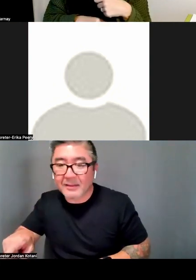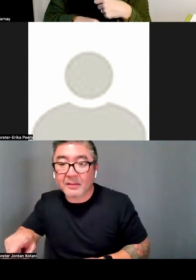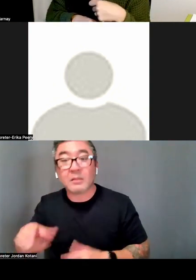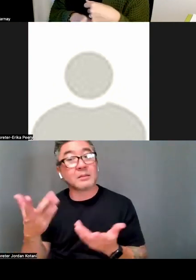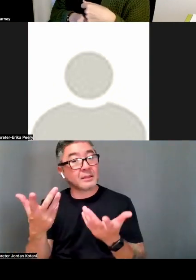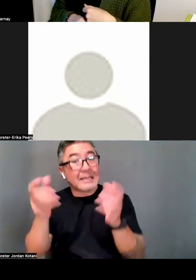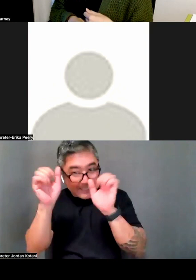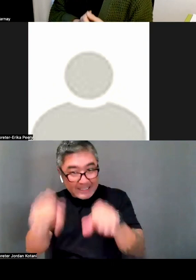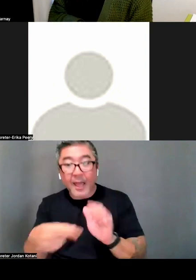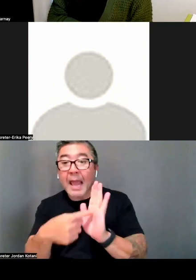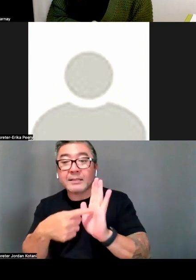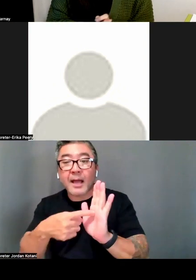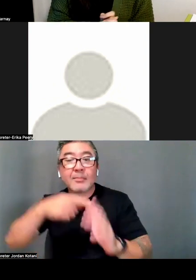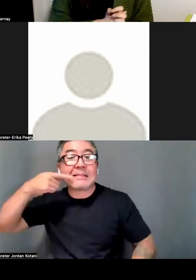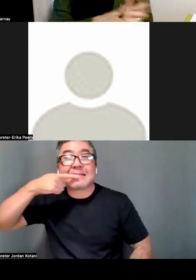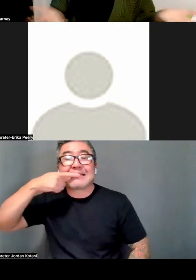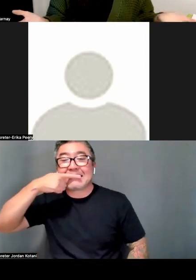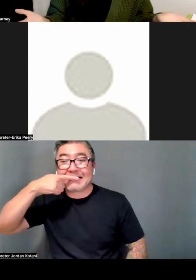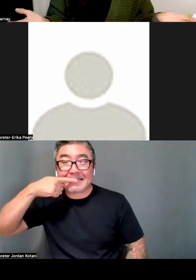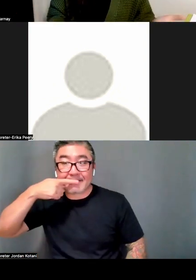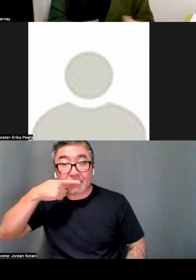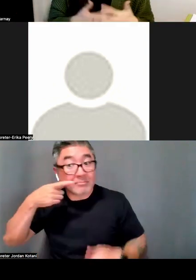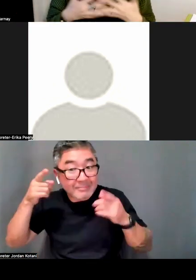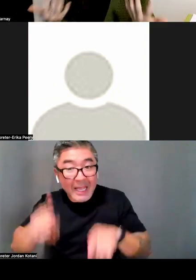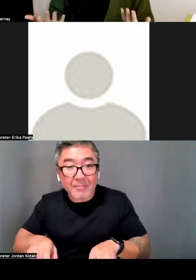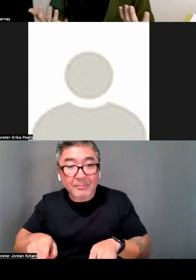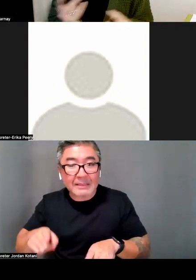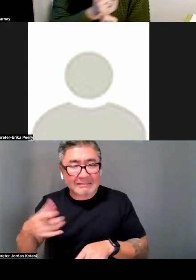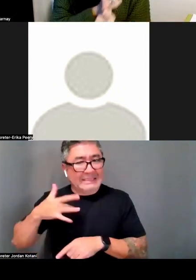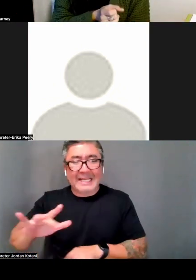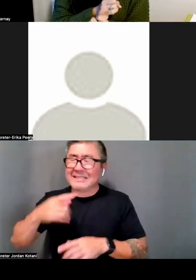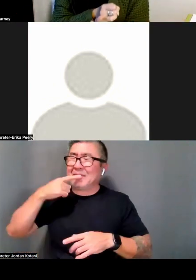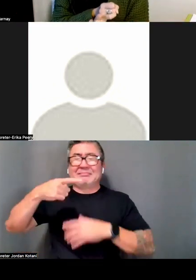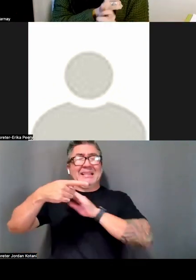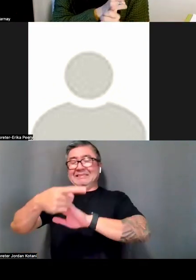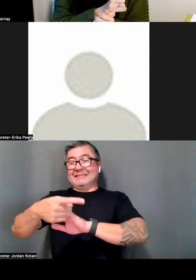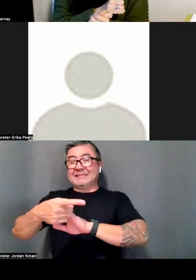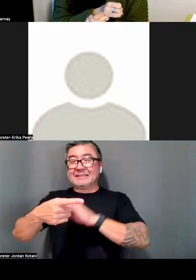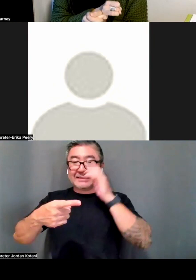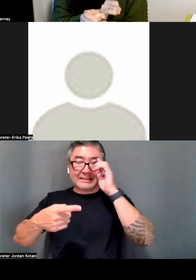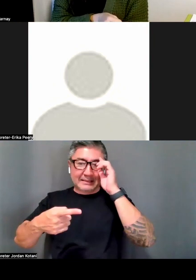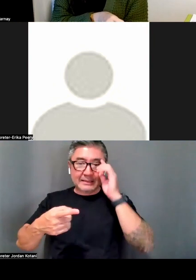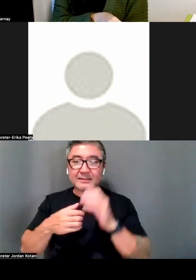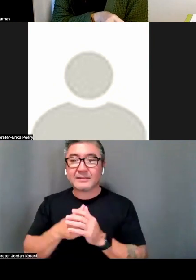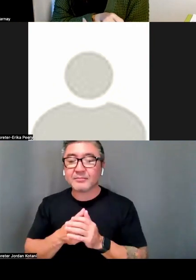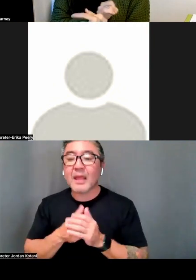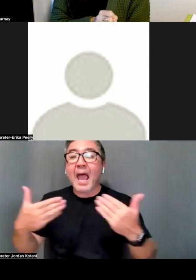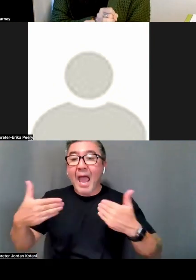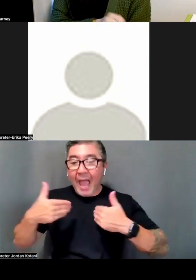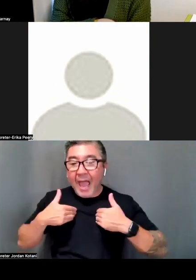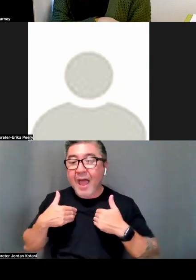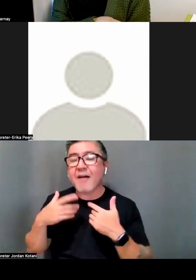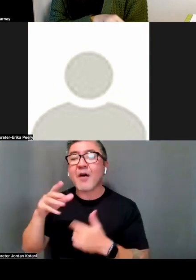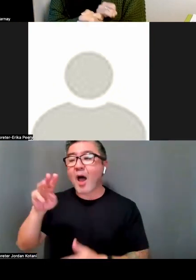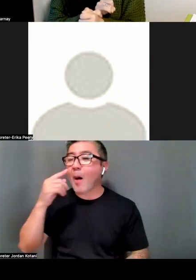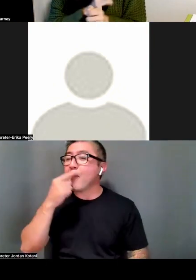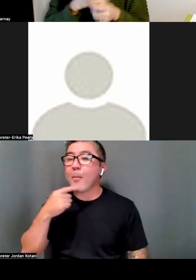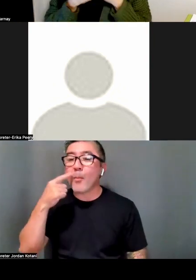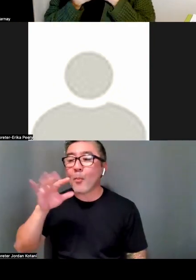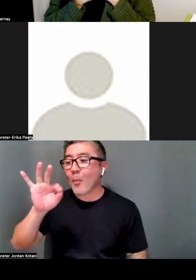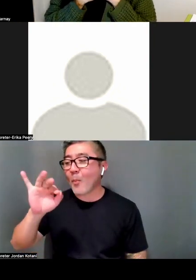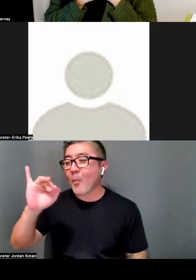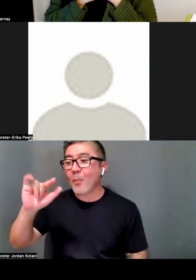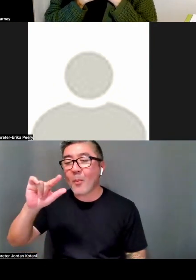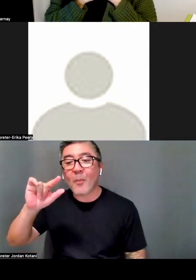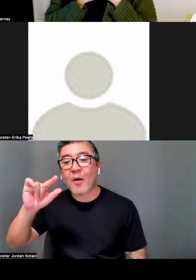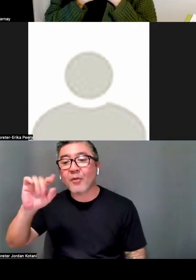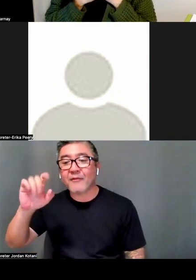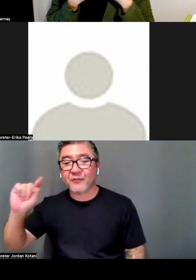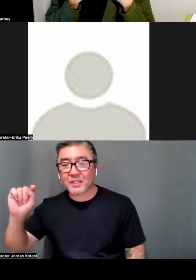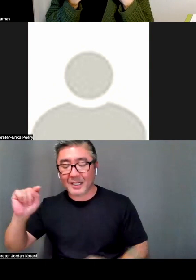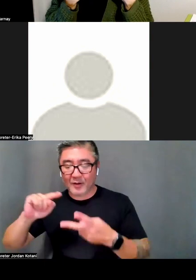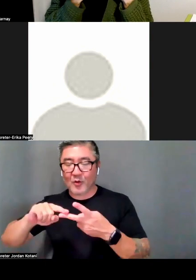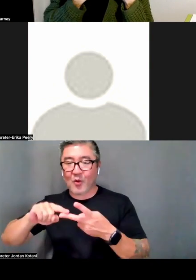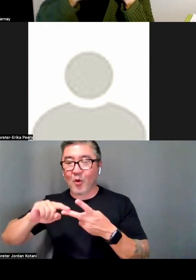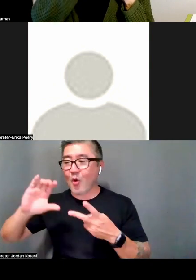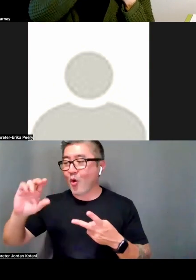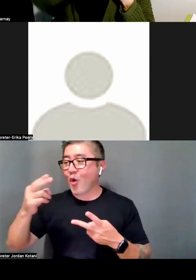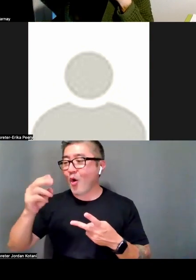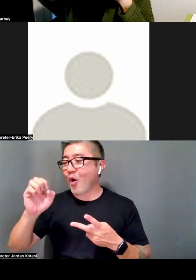as well. Activities, mouth fidgets or what's call chewelry, make jewelry necklaces, ring, bracelets